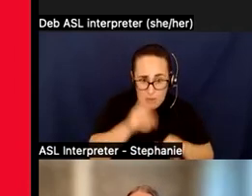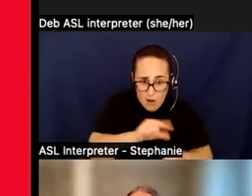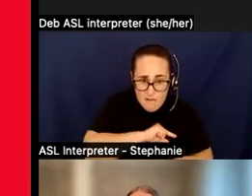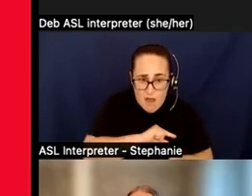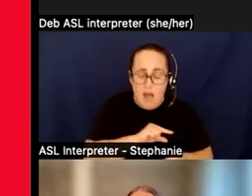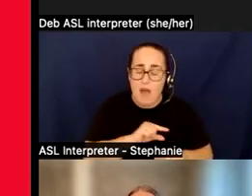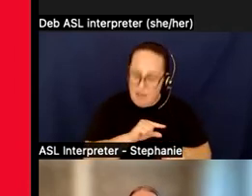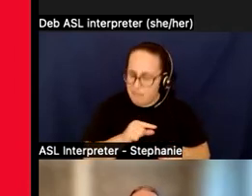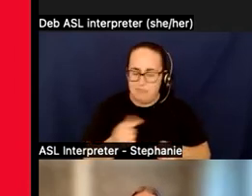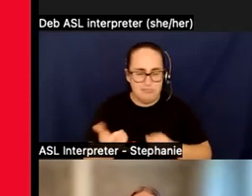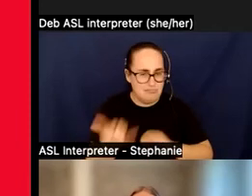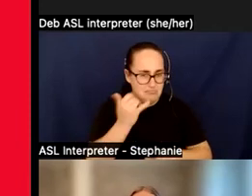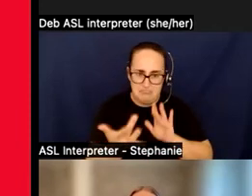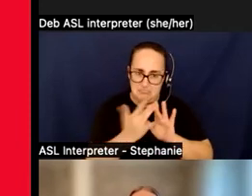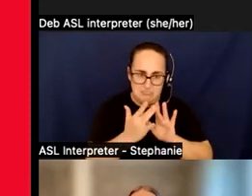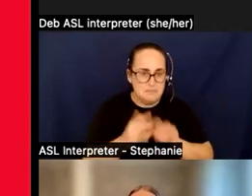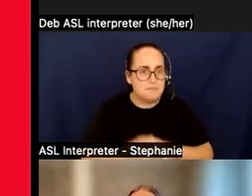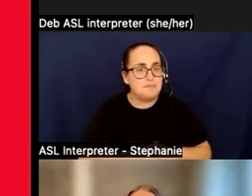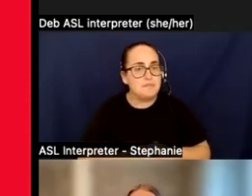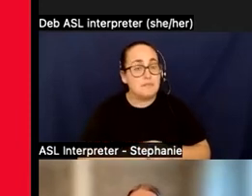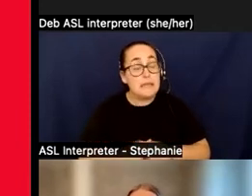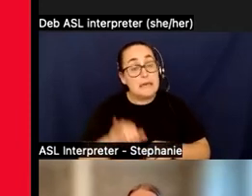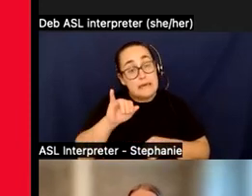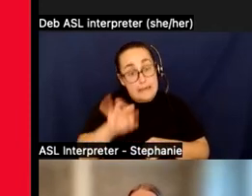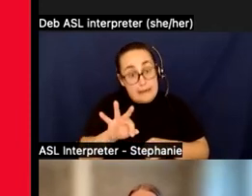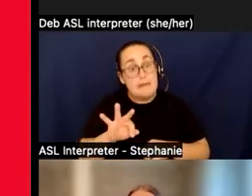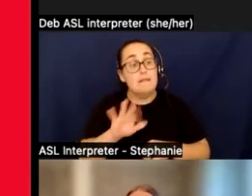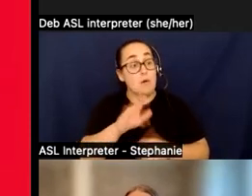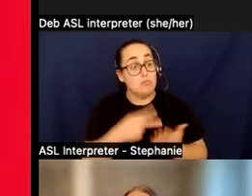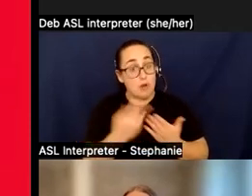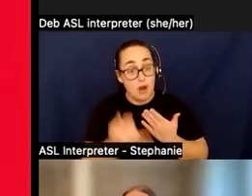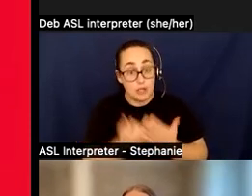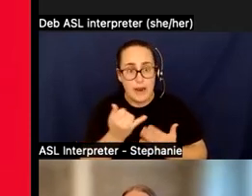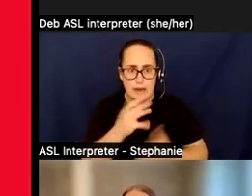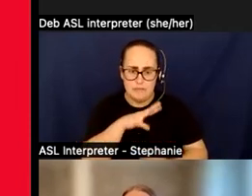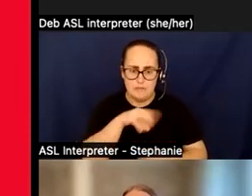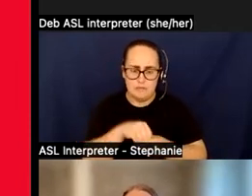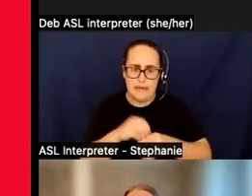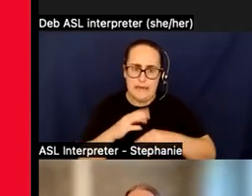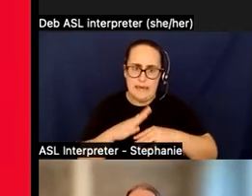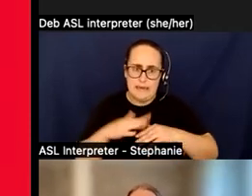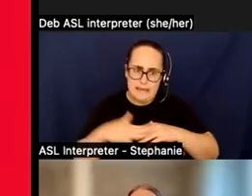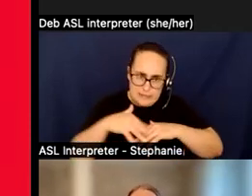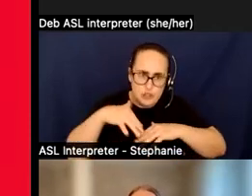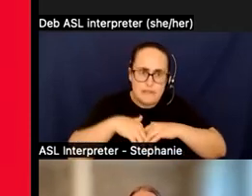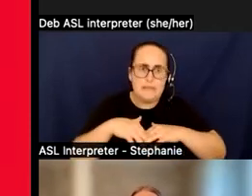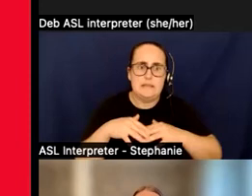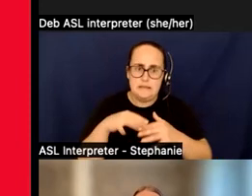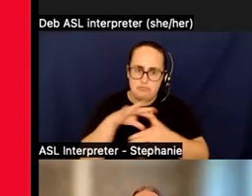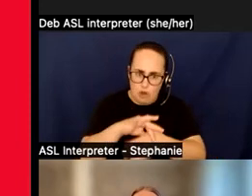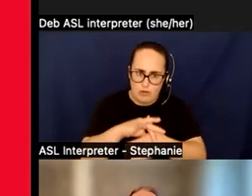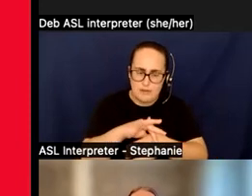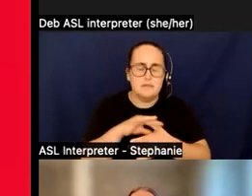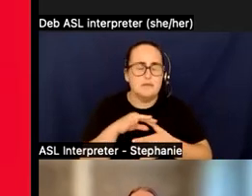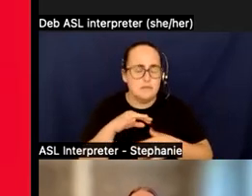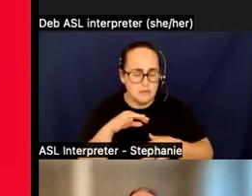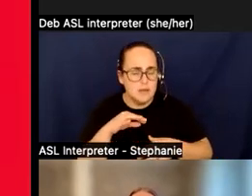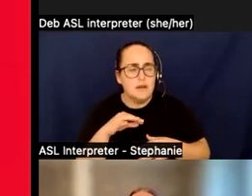If you are working with Indigenous content, it's really important to us that you understand that